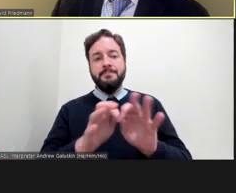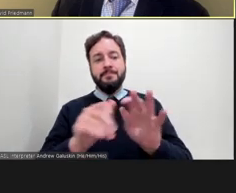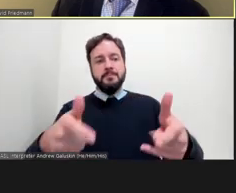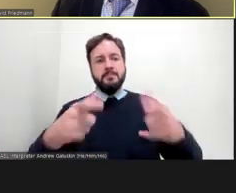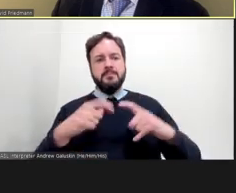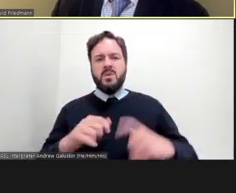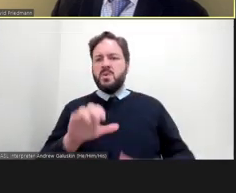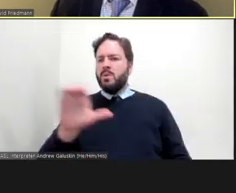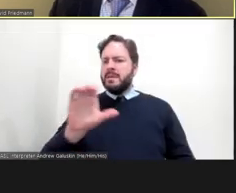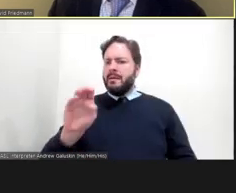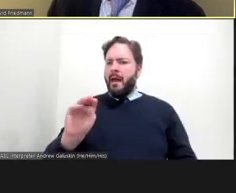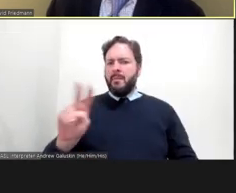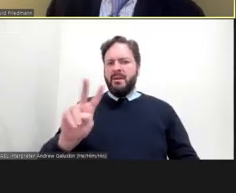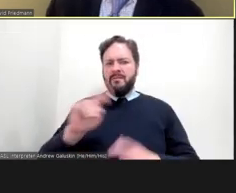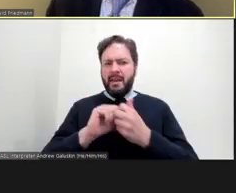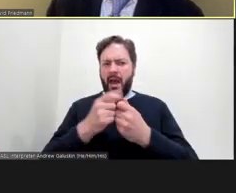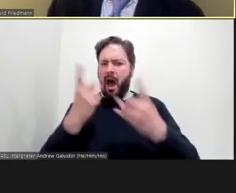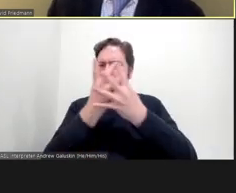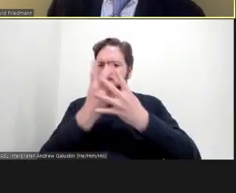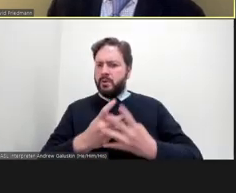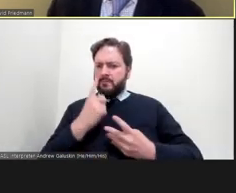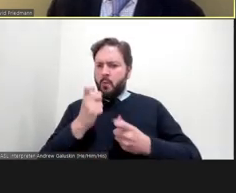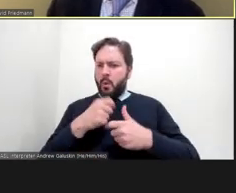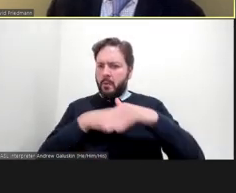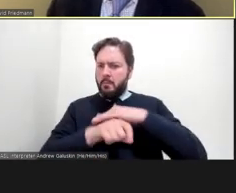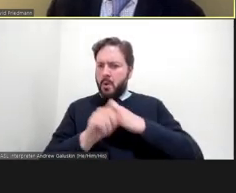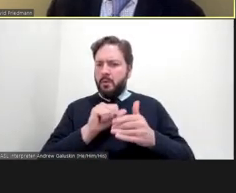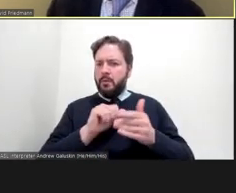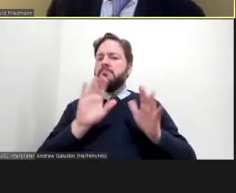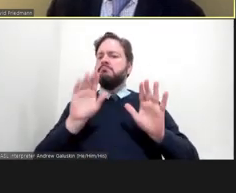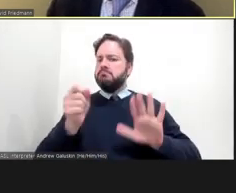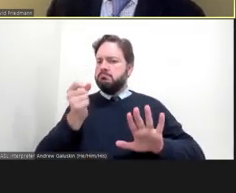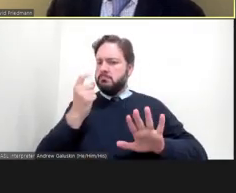birth. But it could be. And if you are screening, the idea is to get